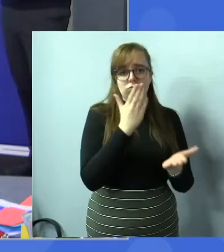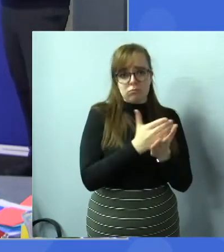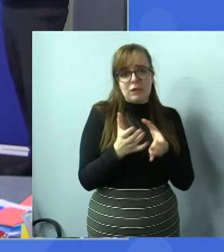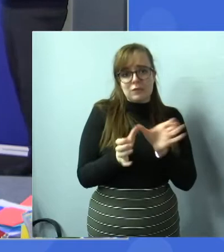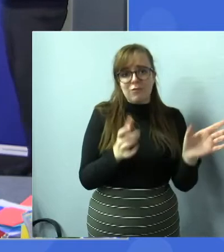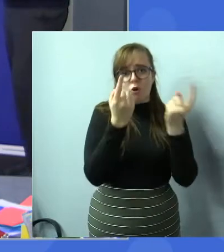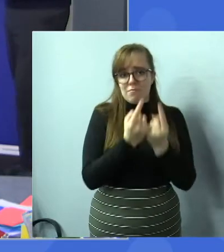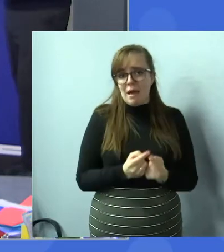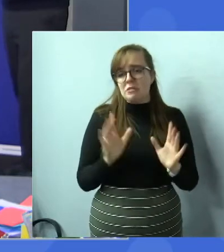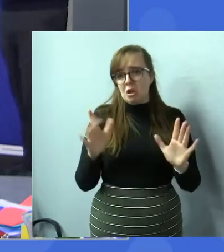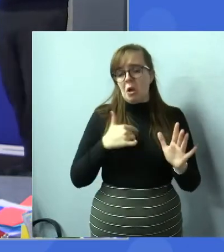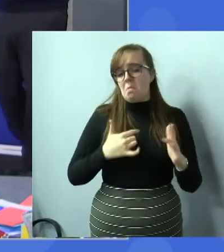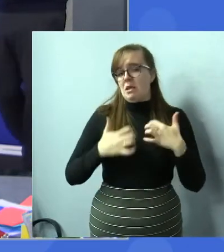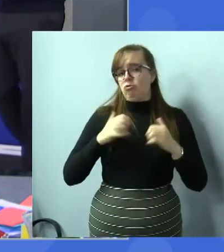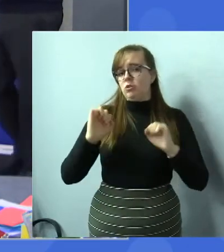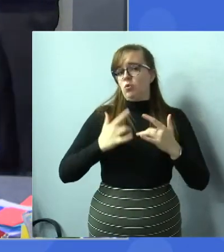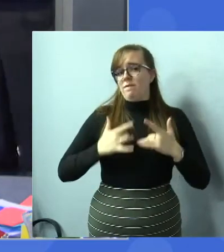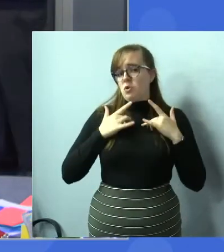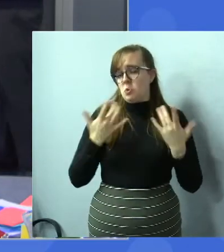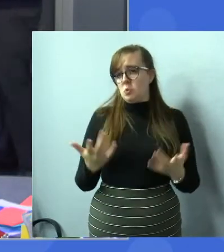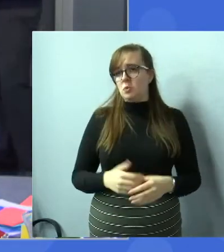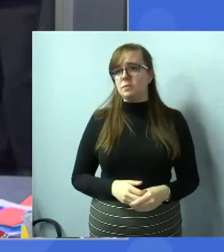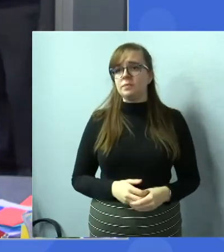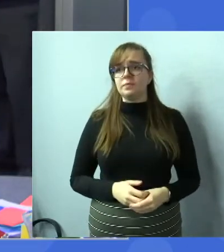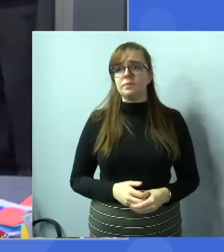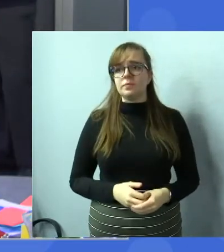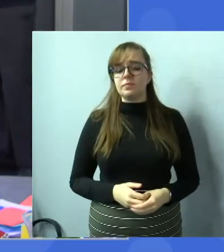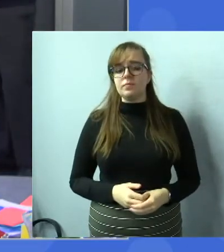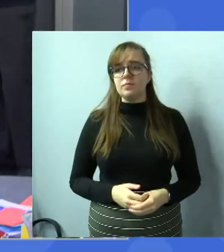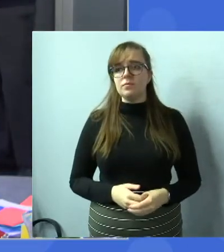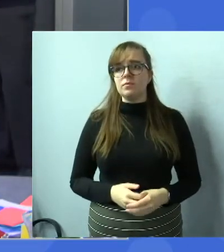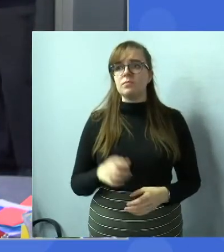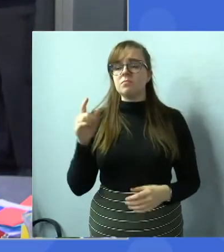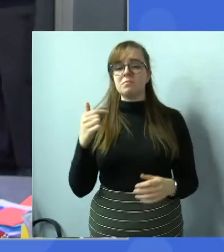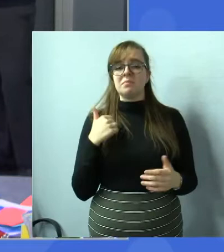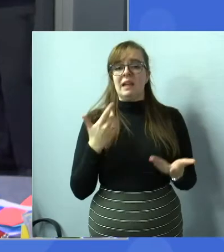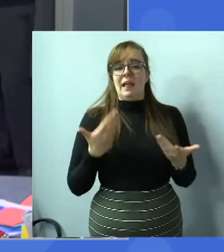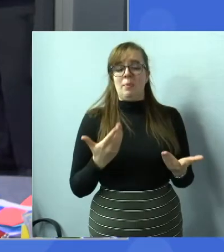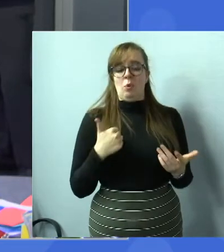they're here and I don't have a view of the minute but I'll come and find you